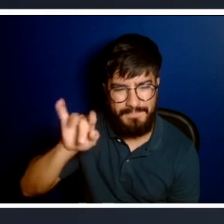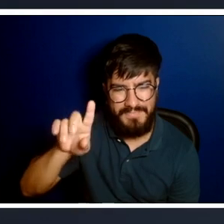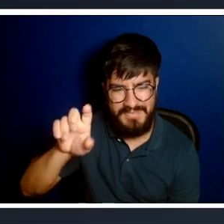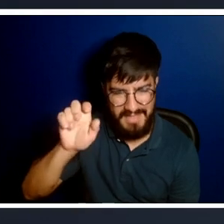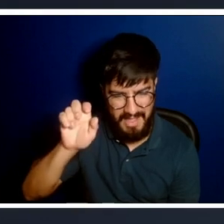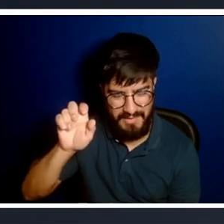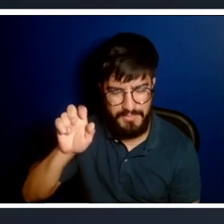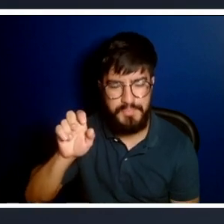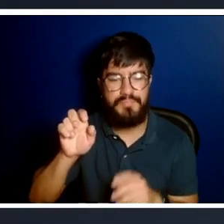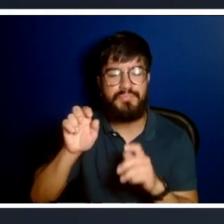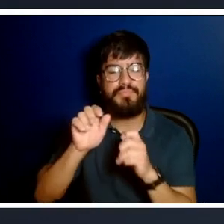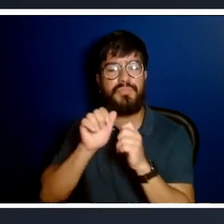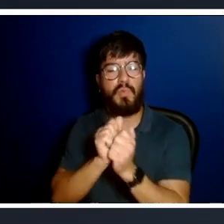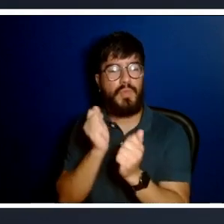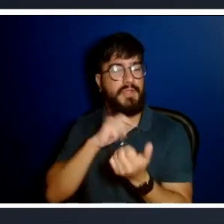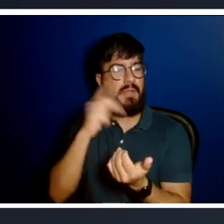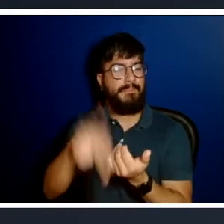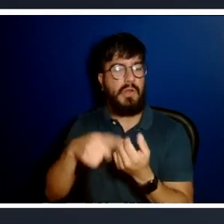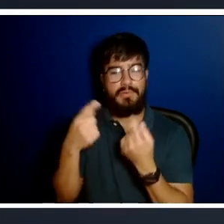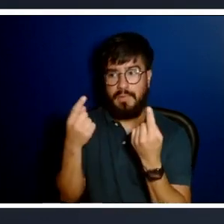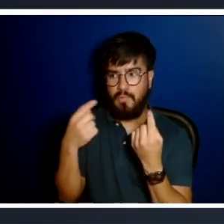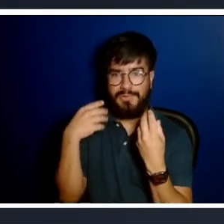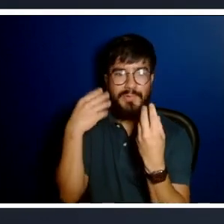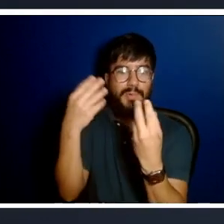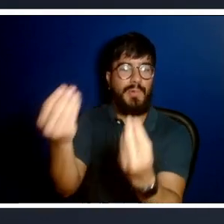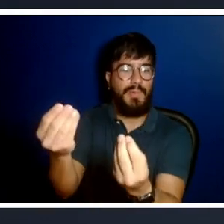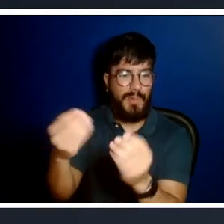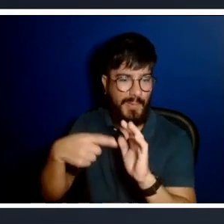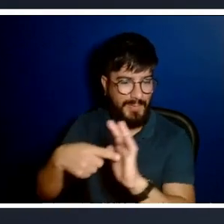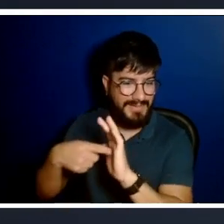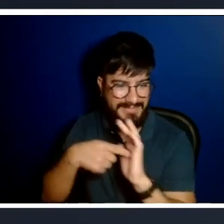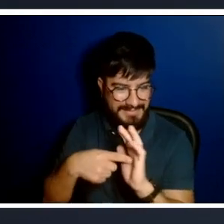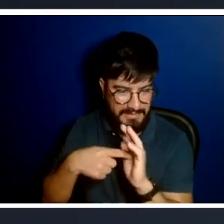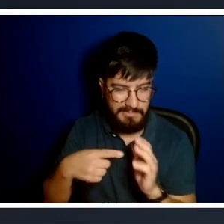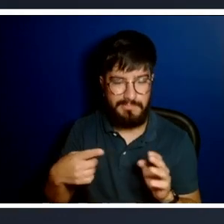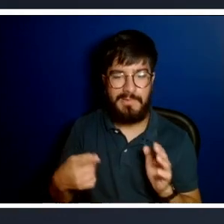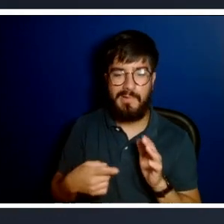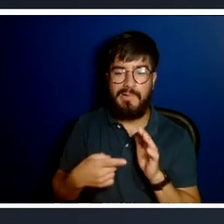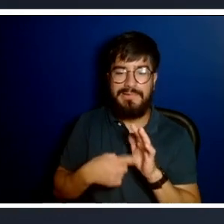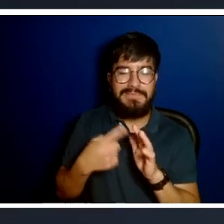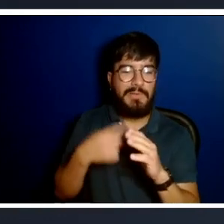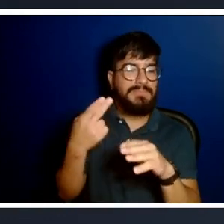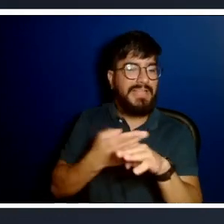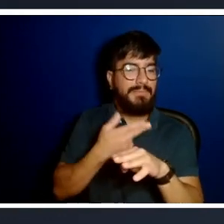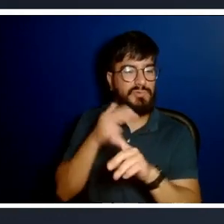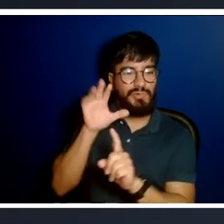exhibit sometimes with some of them we will use the live camera feeds that we have because it is